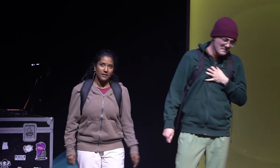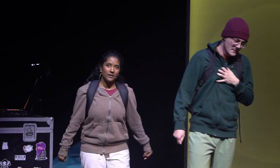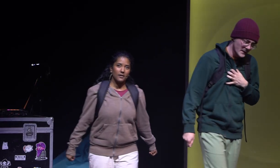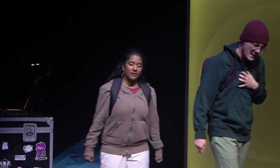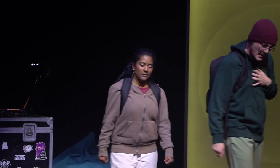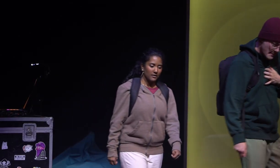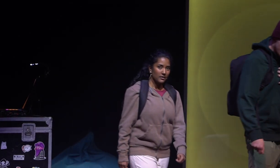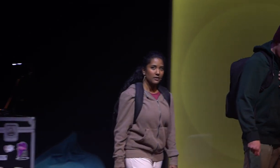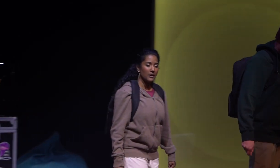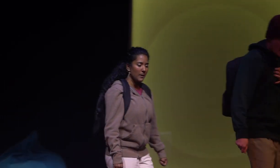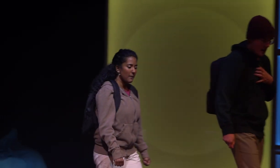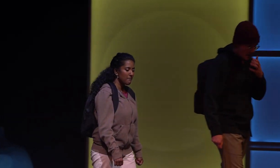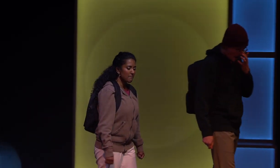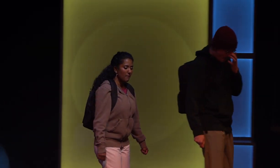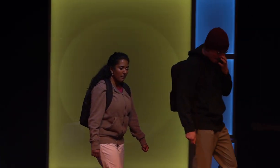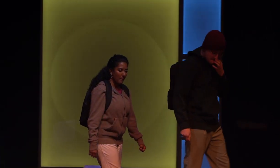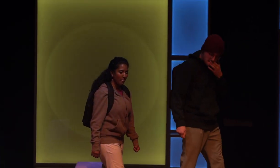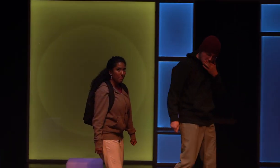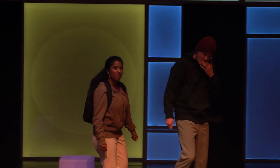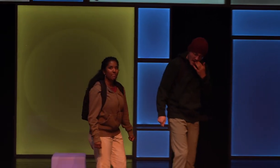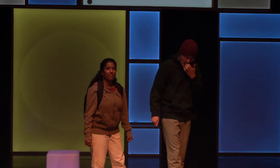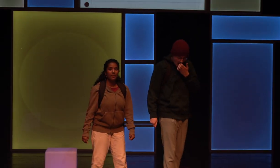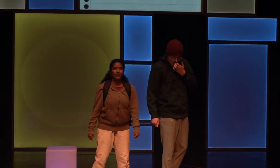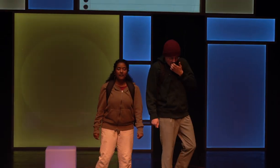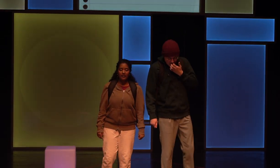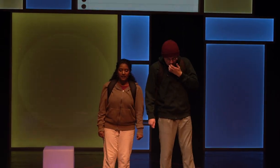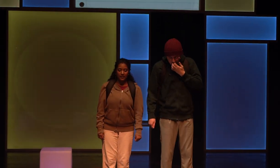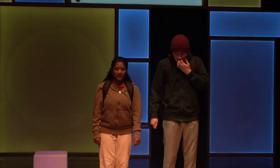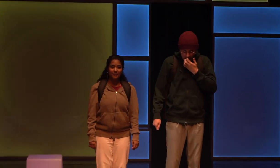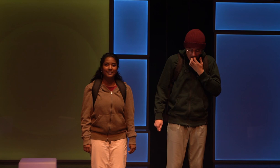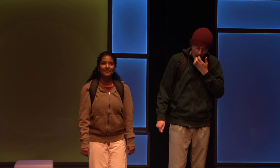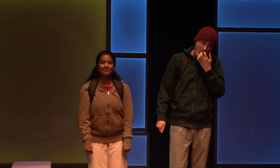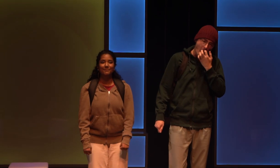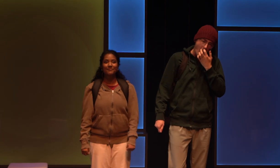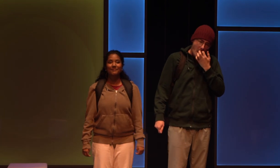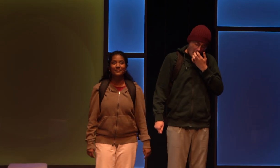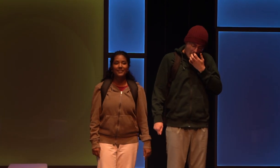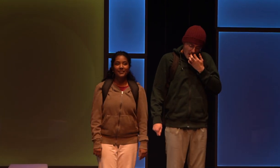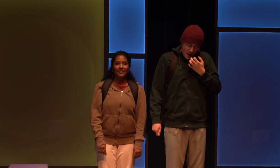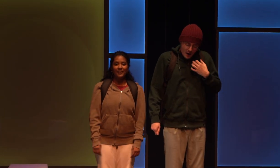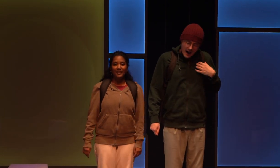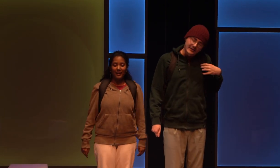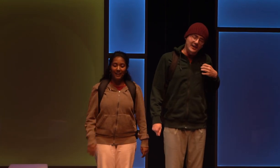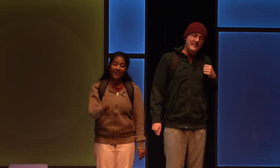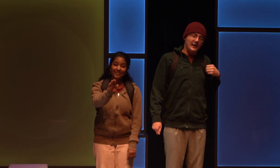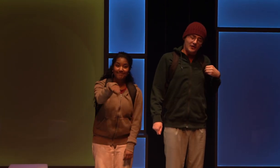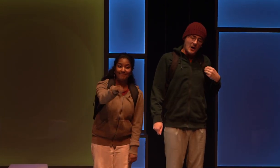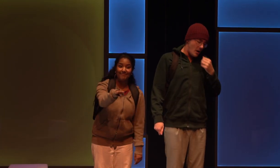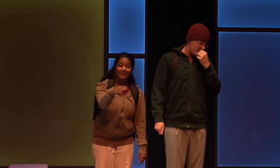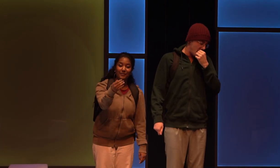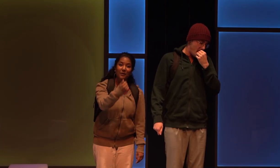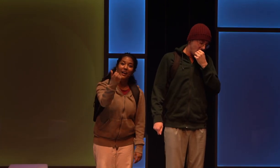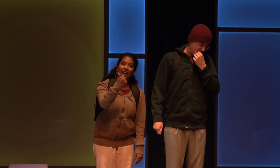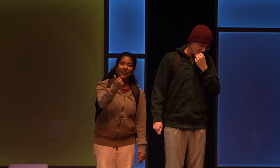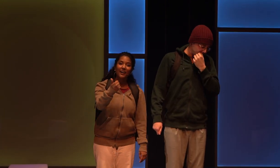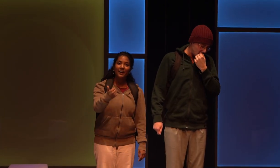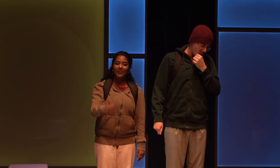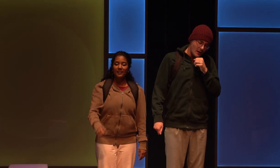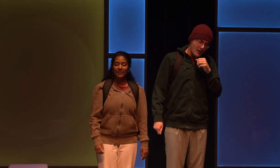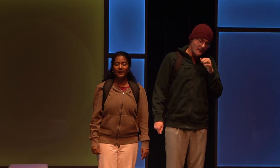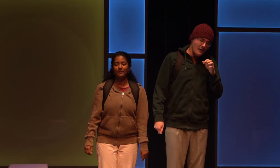Ermm, actually Mags, you know what, I